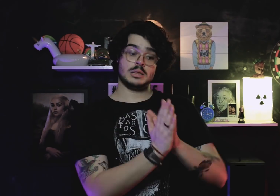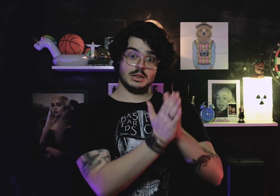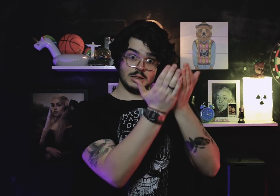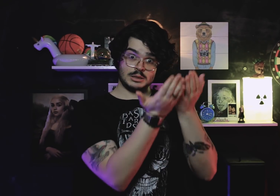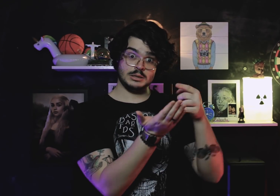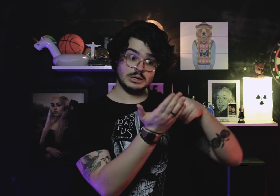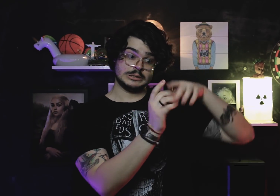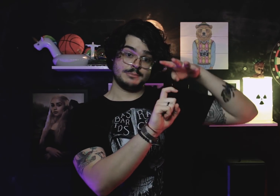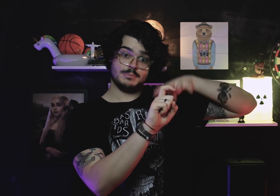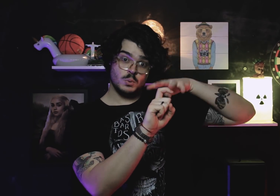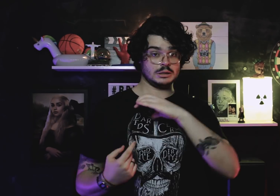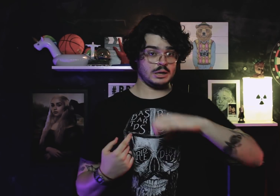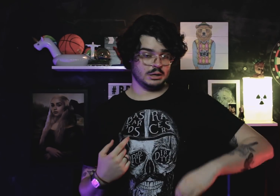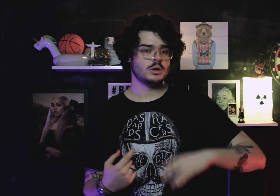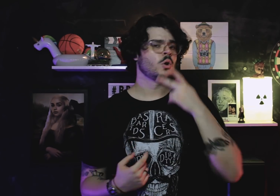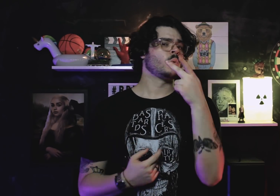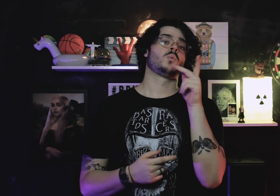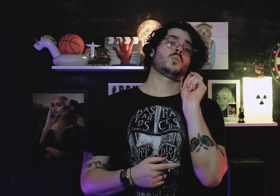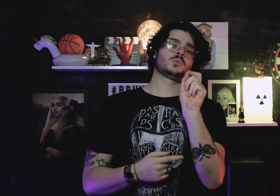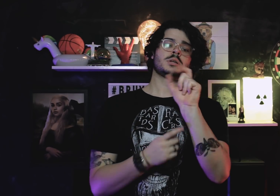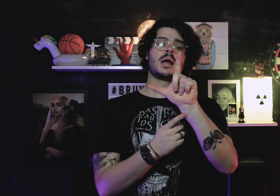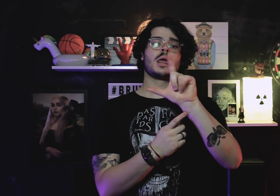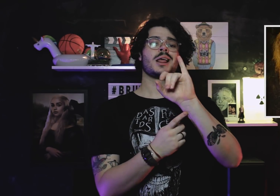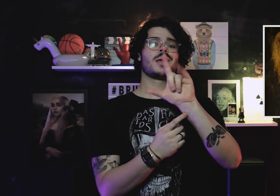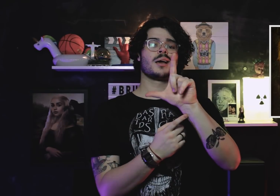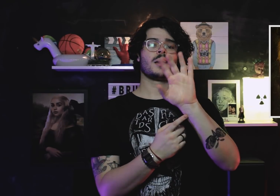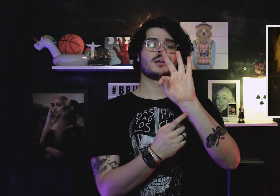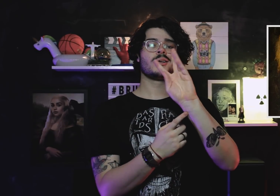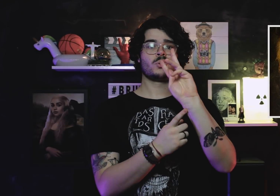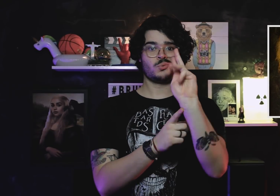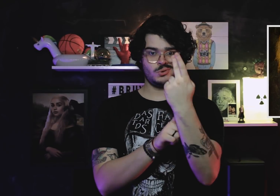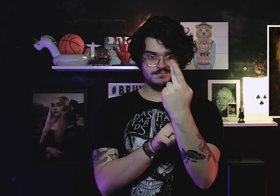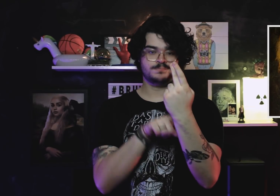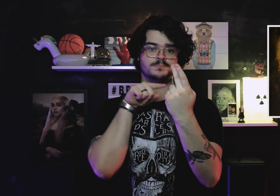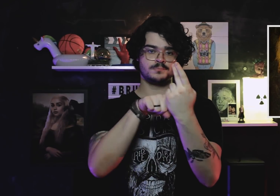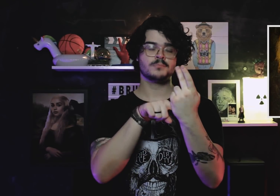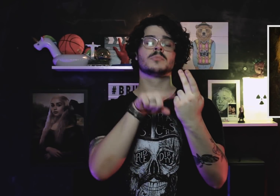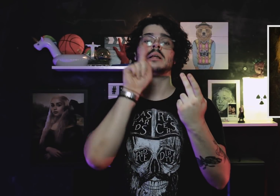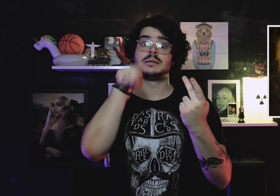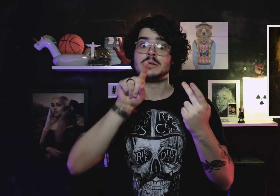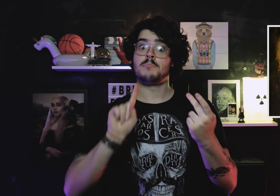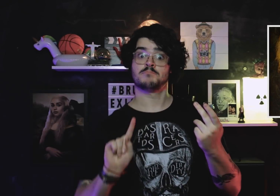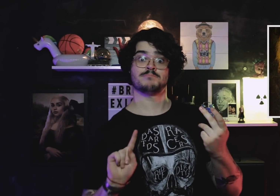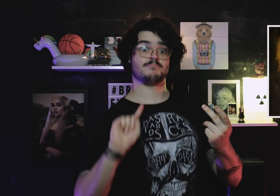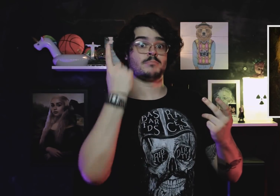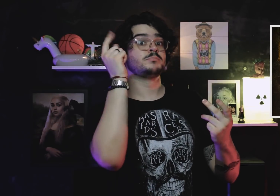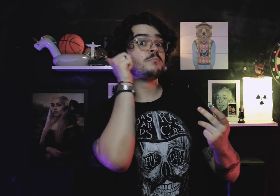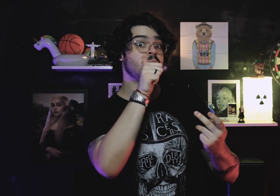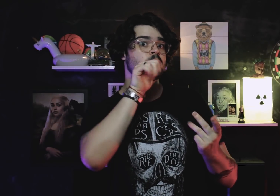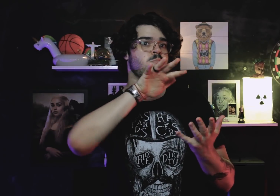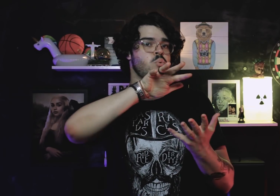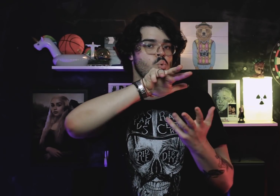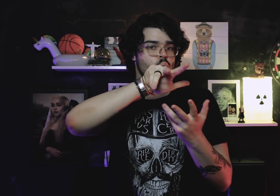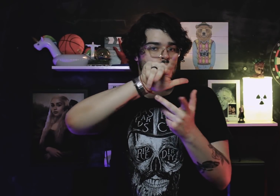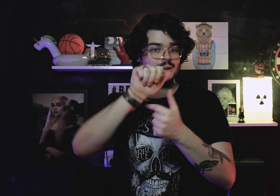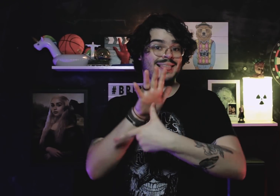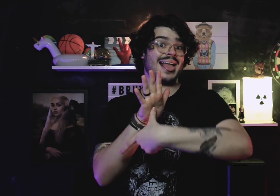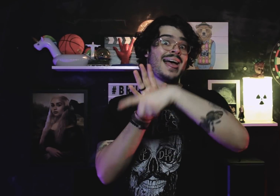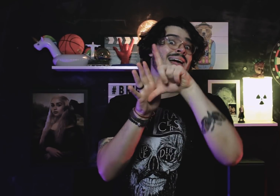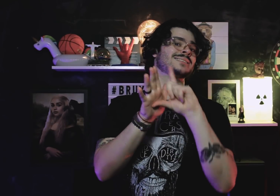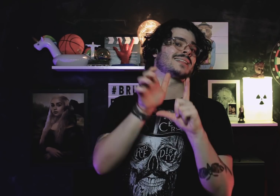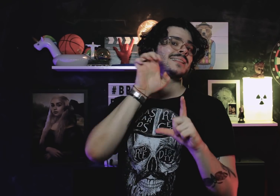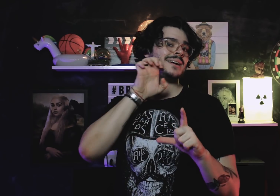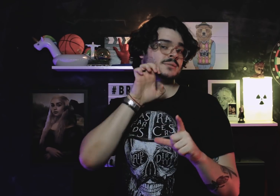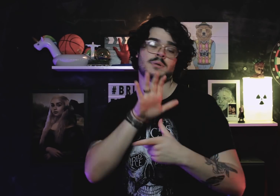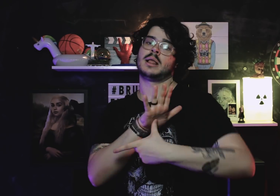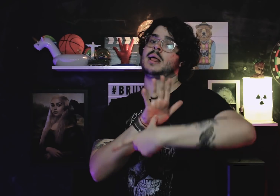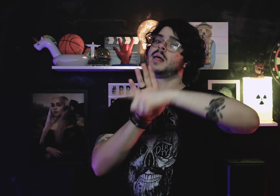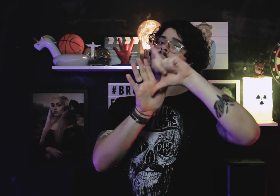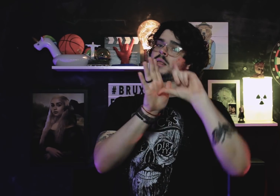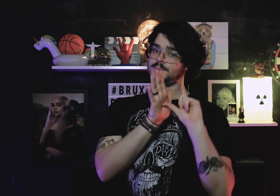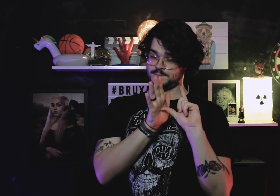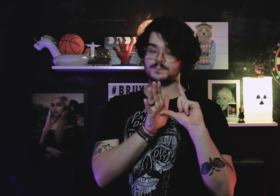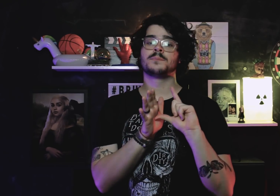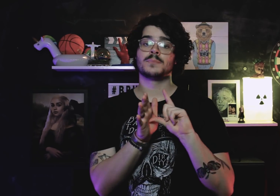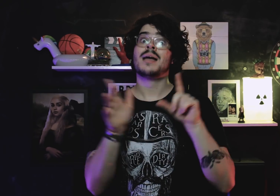According to Christian Mythology, Lilith, the first woman in the world even before Eve,